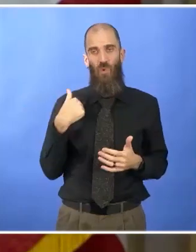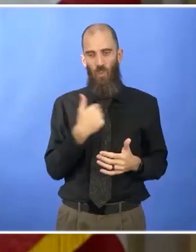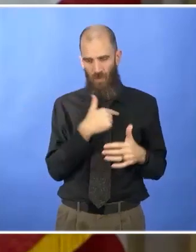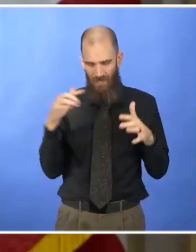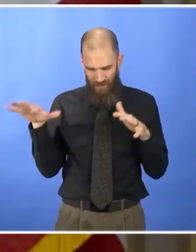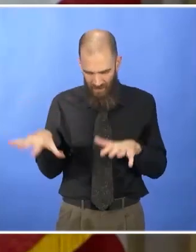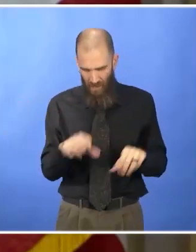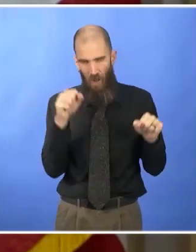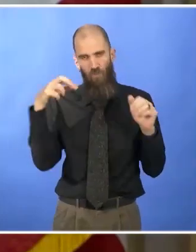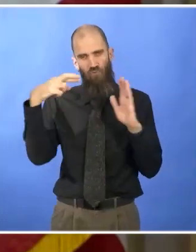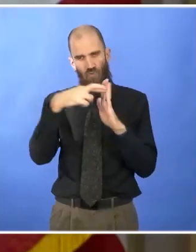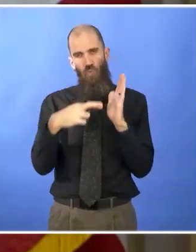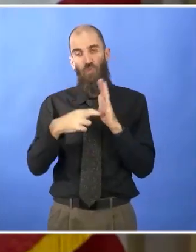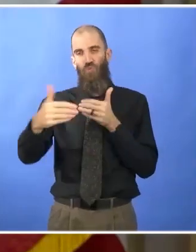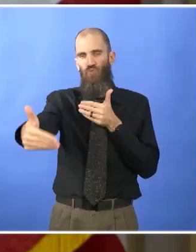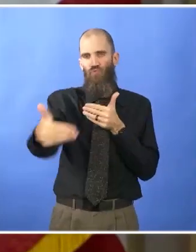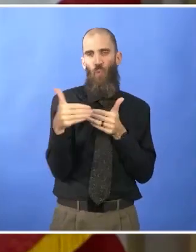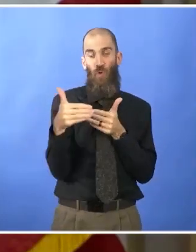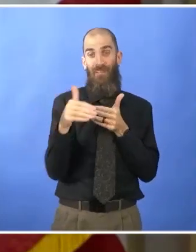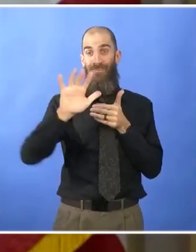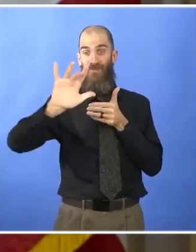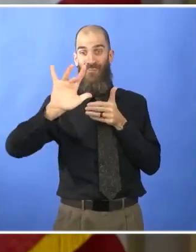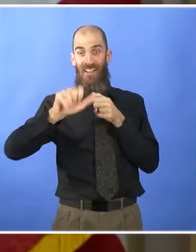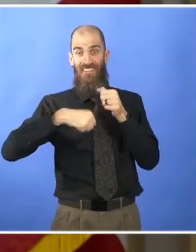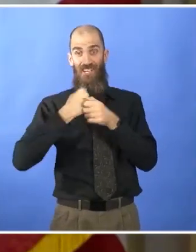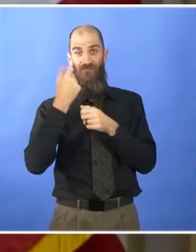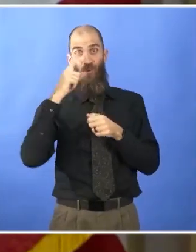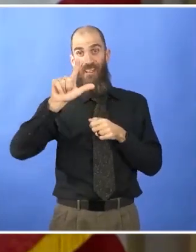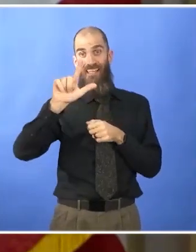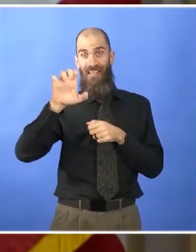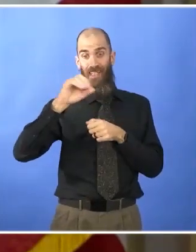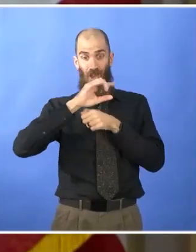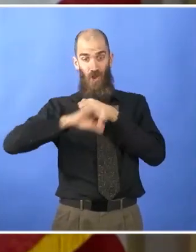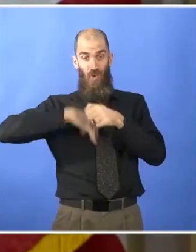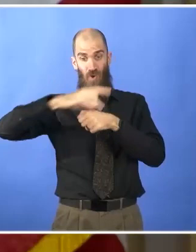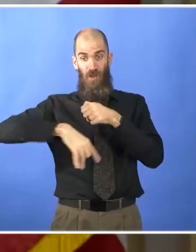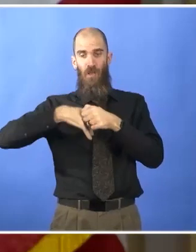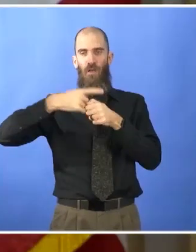SATELLITES IN LOW EARTH ORBIT FROM 25 YEARS TO FIVE YEARS.